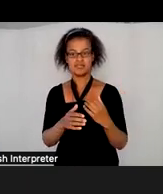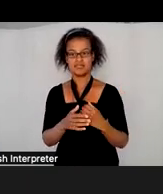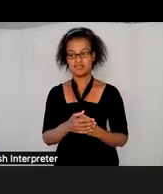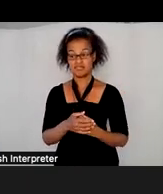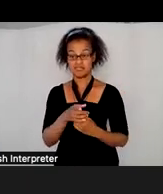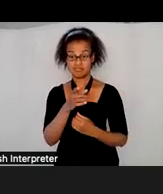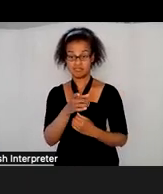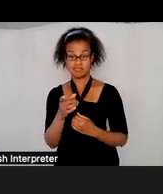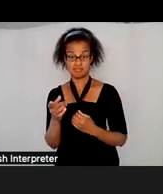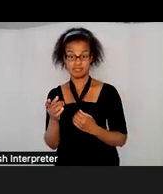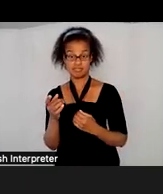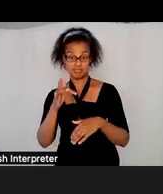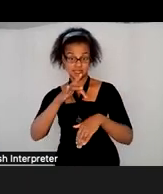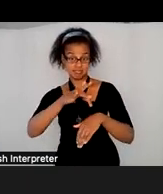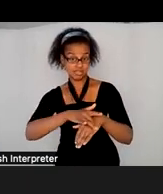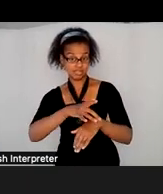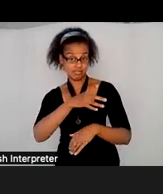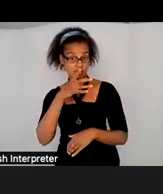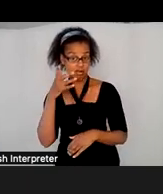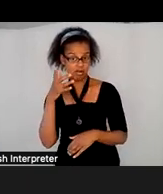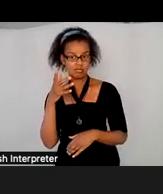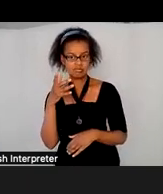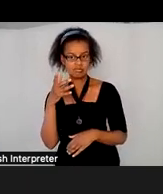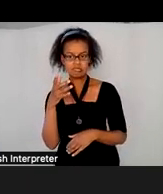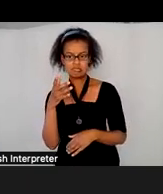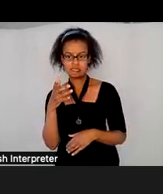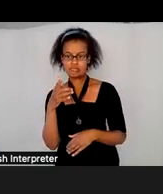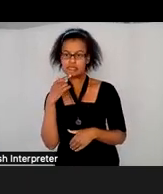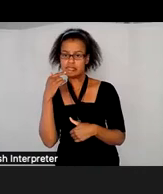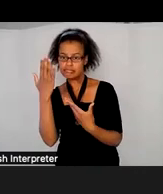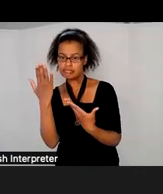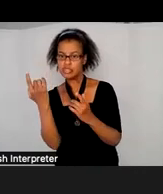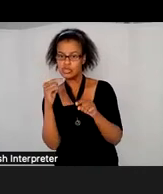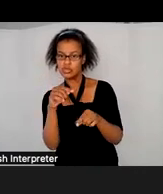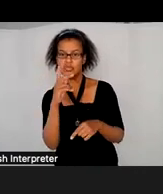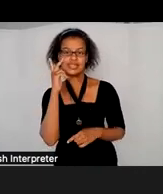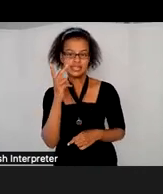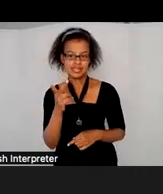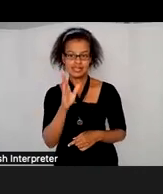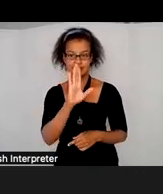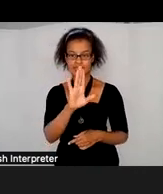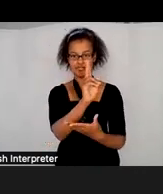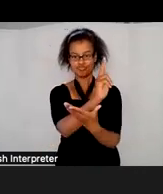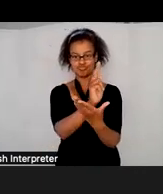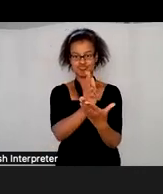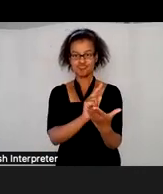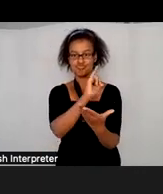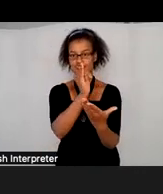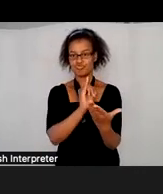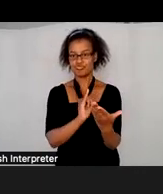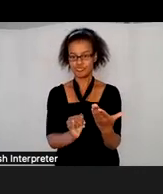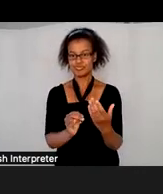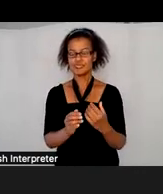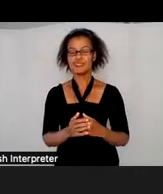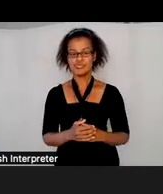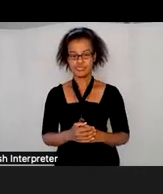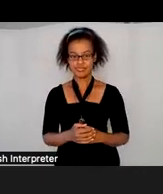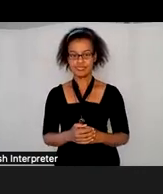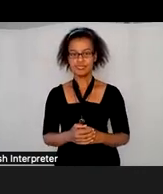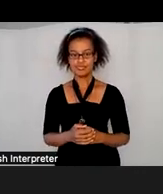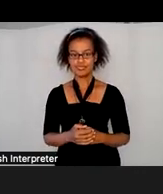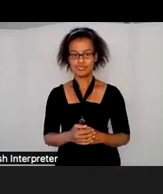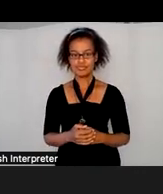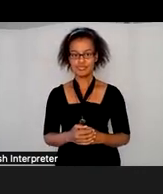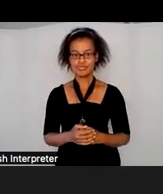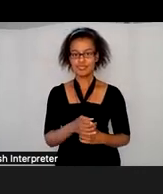And, and turning, looking at their turning their idea of what the farm means to them